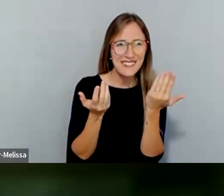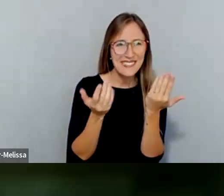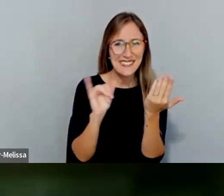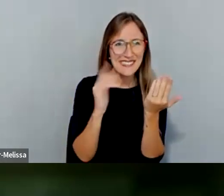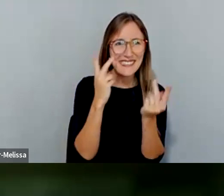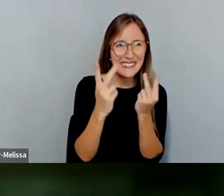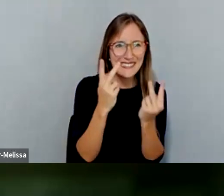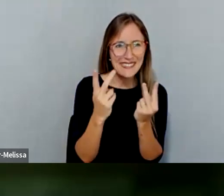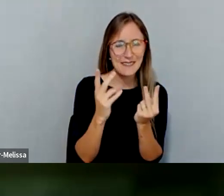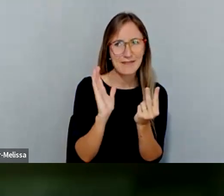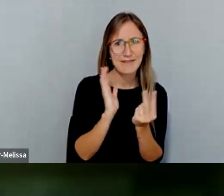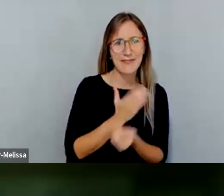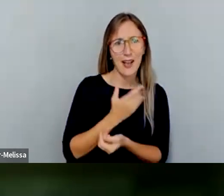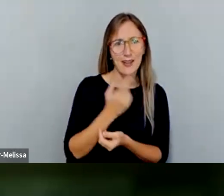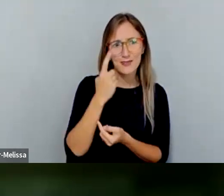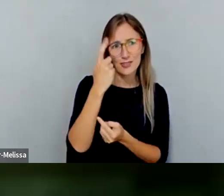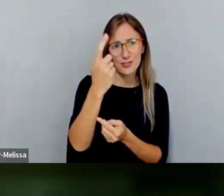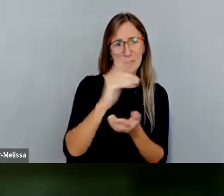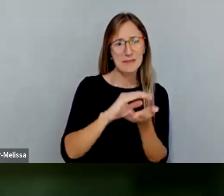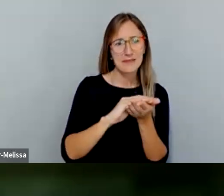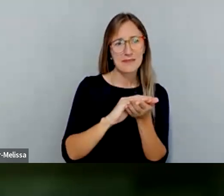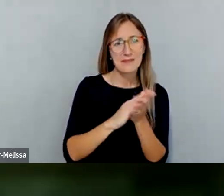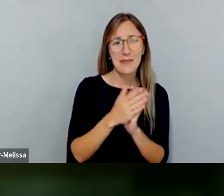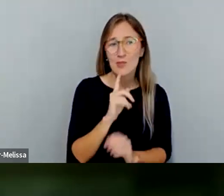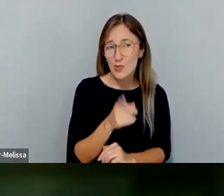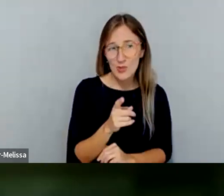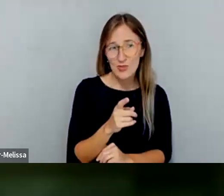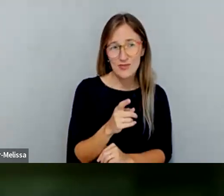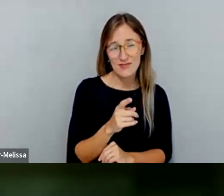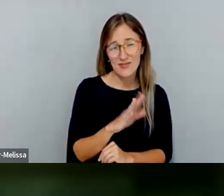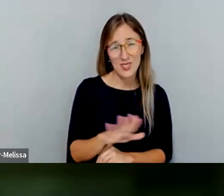presentation, but I get to be here amongst all of these amazing leaders.